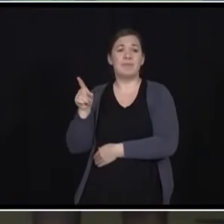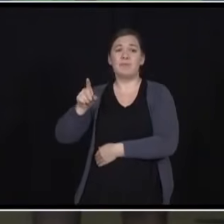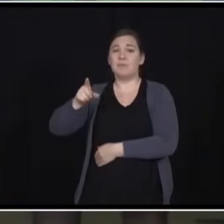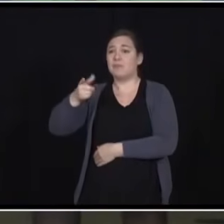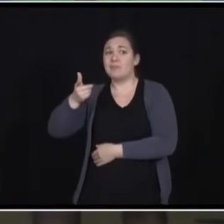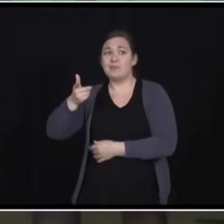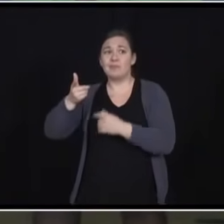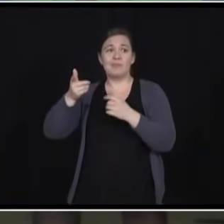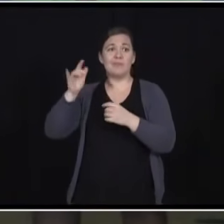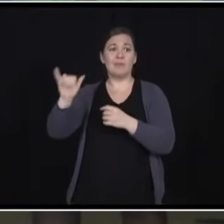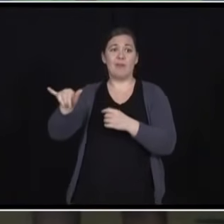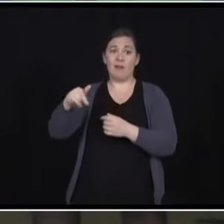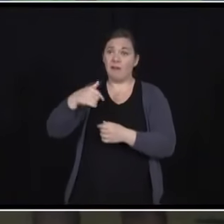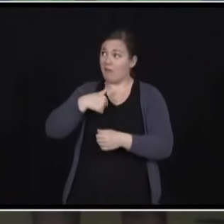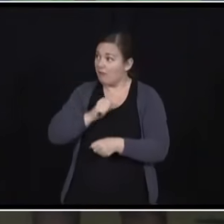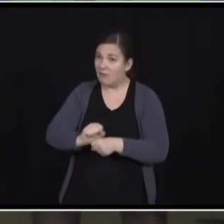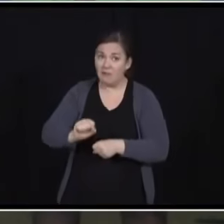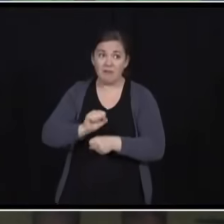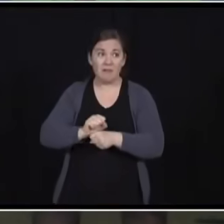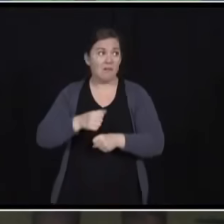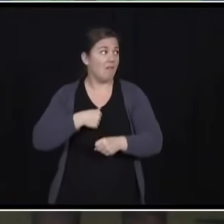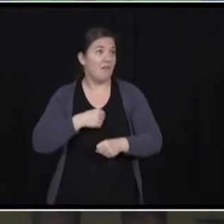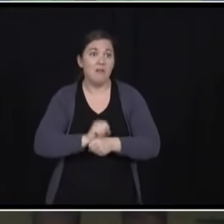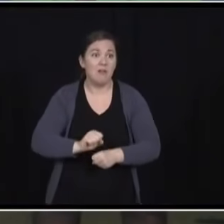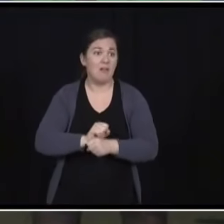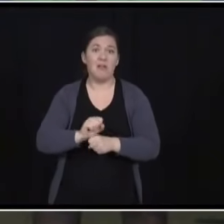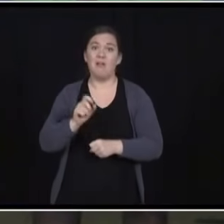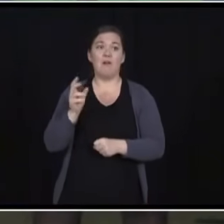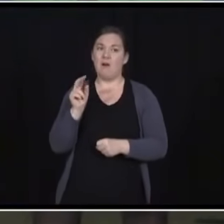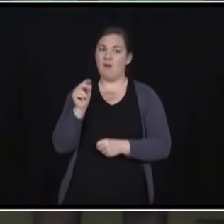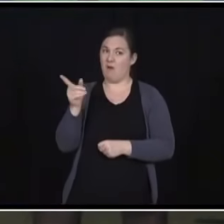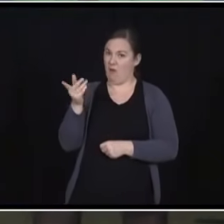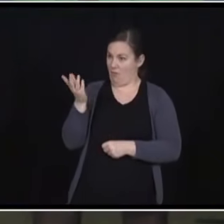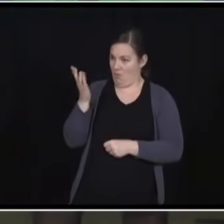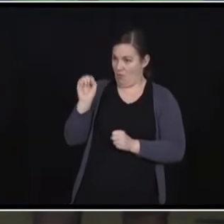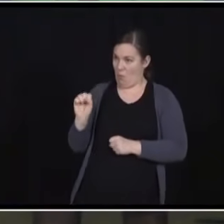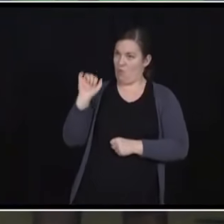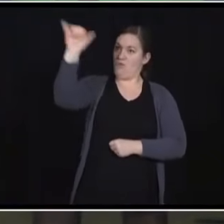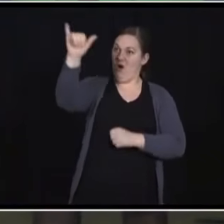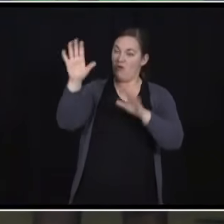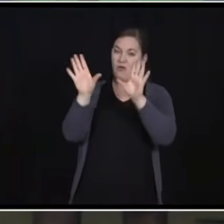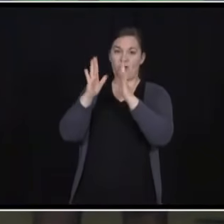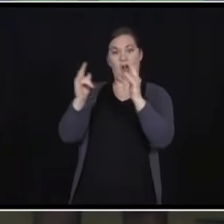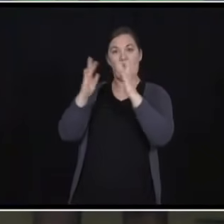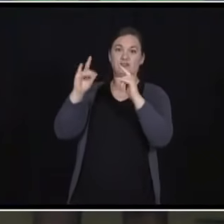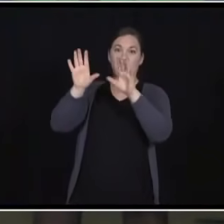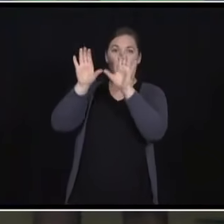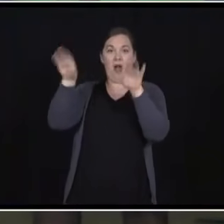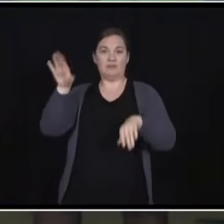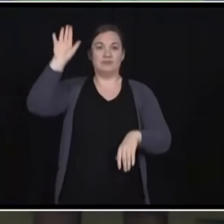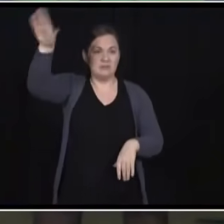He is not built that way and he is a man of integrity and honesty and he is a man of